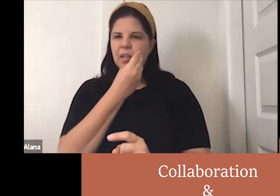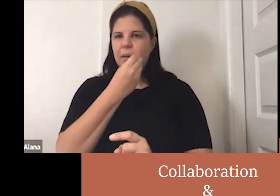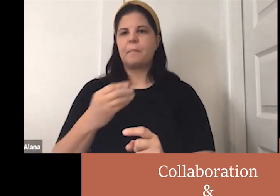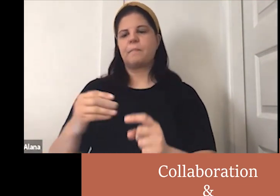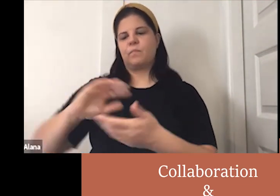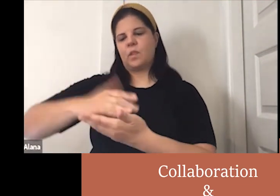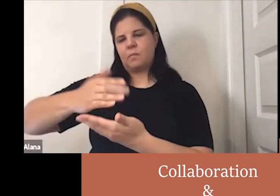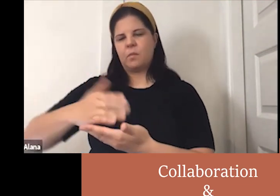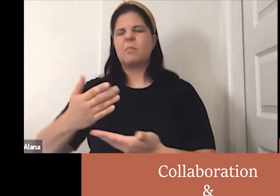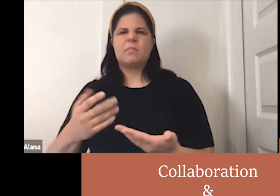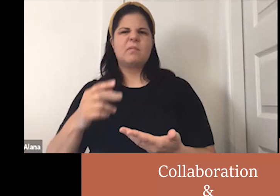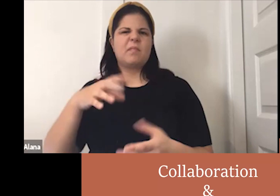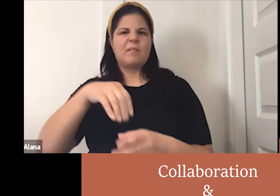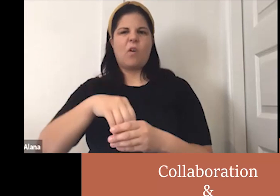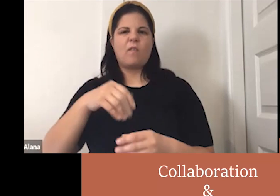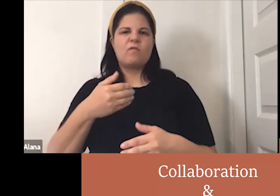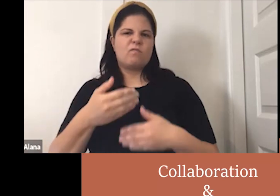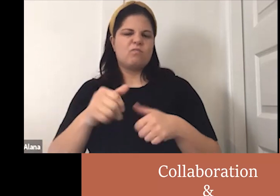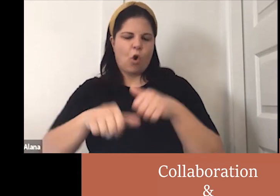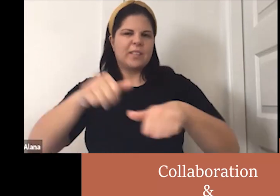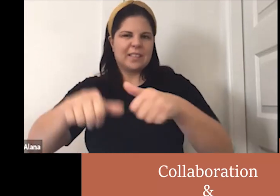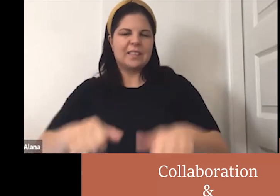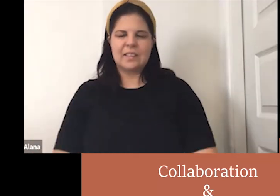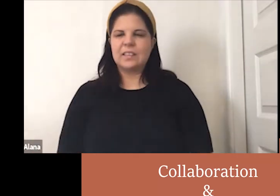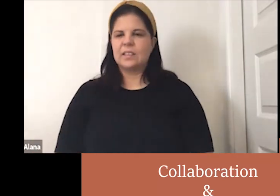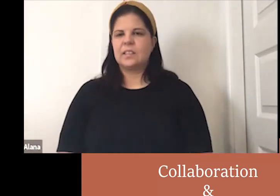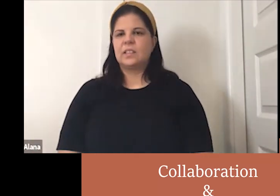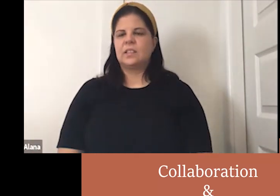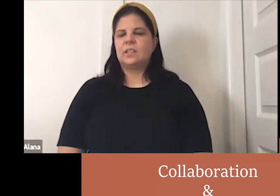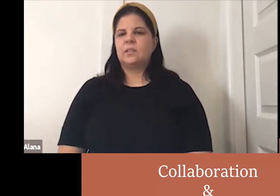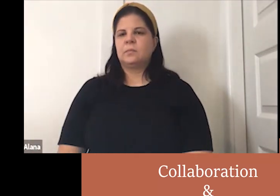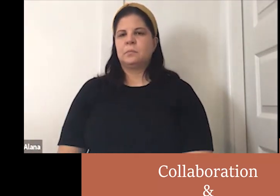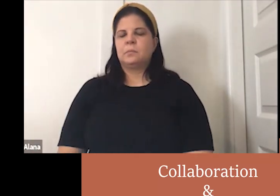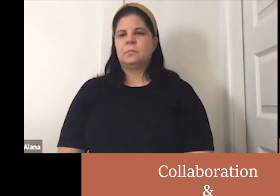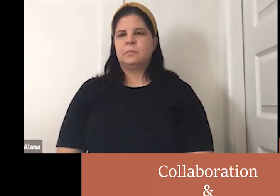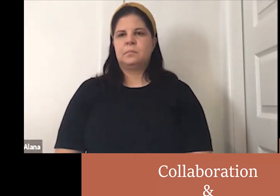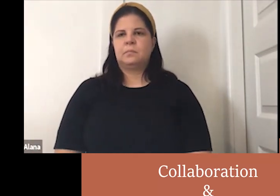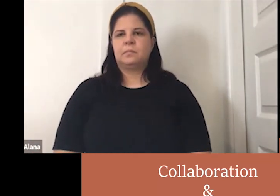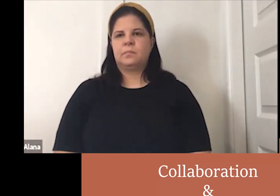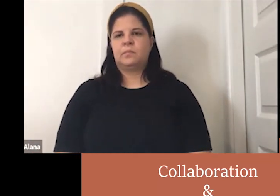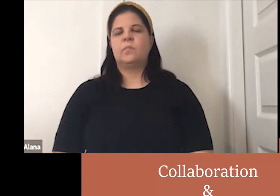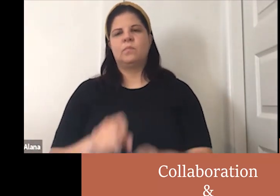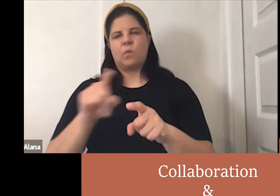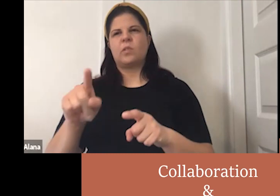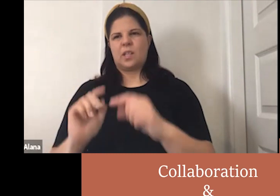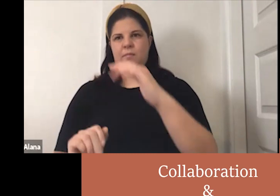As you can see - I mean, or that is represented in the top image, where my daughter is applying